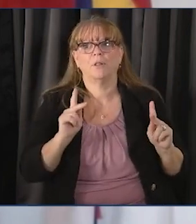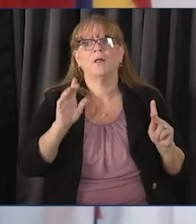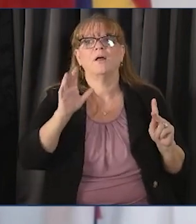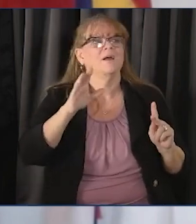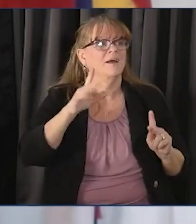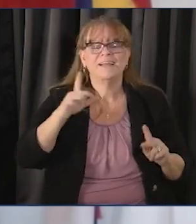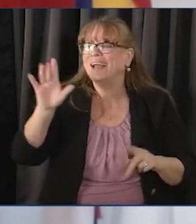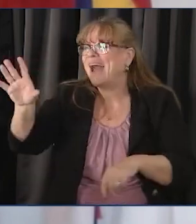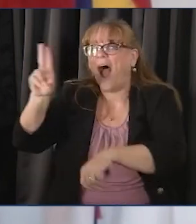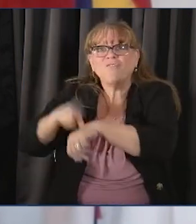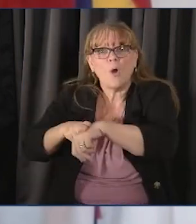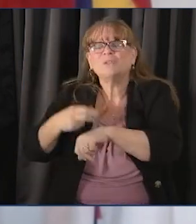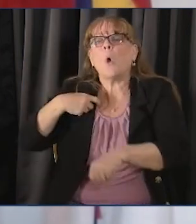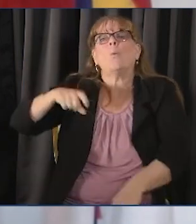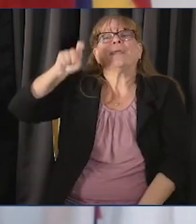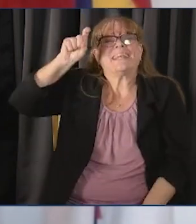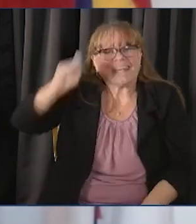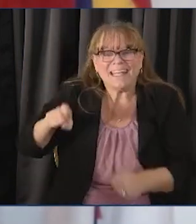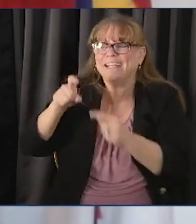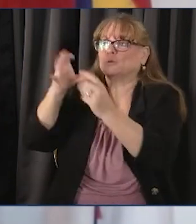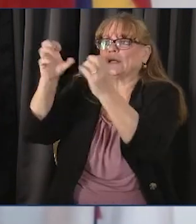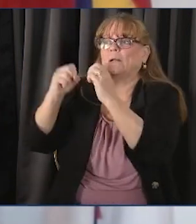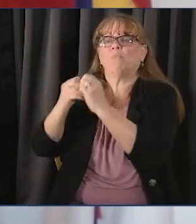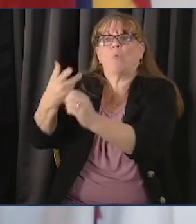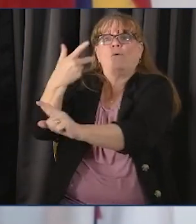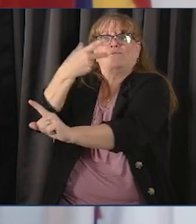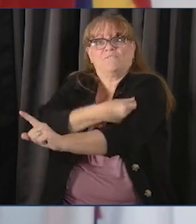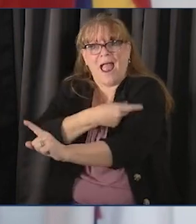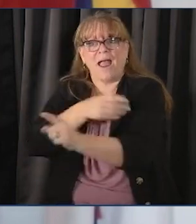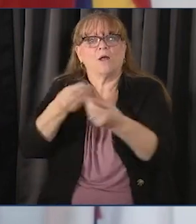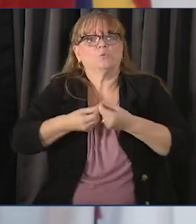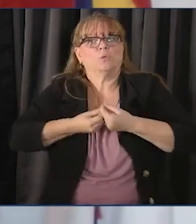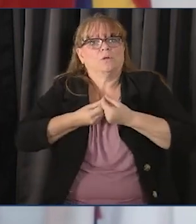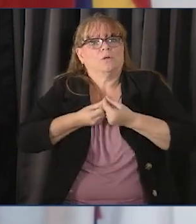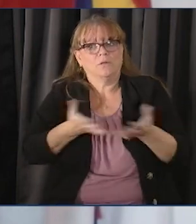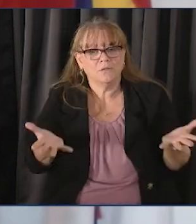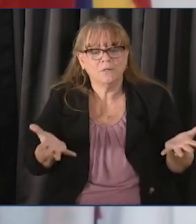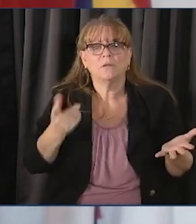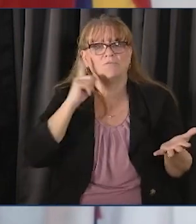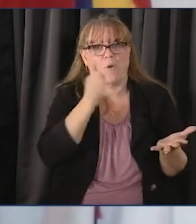group um this week our banner week it's still only one in five people over the age of 70